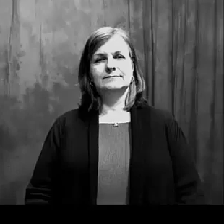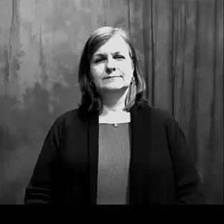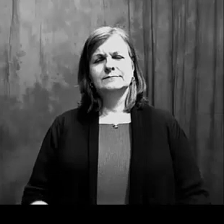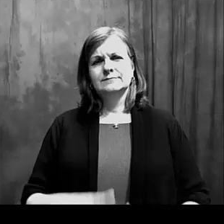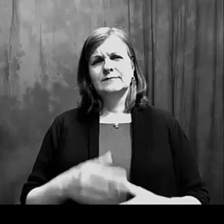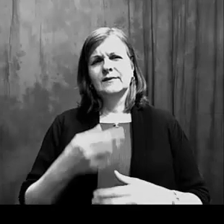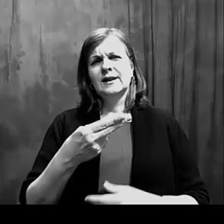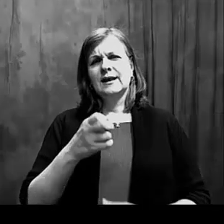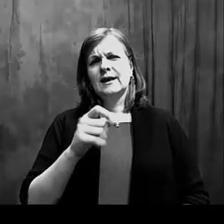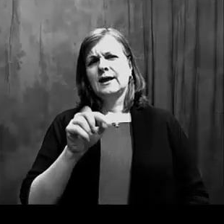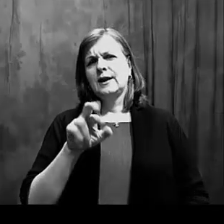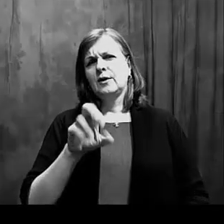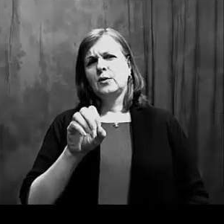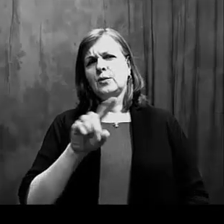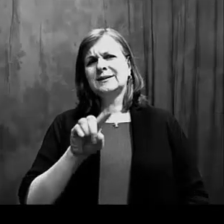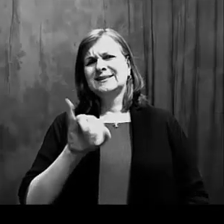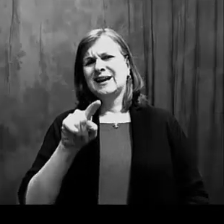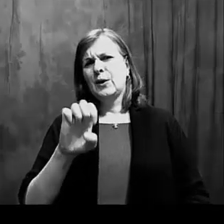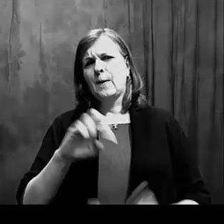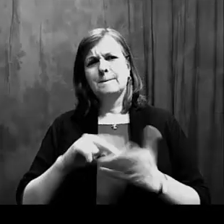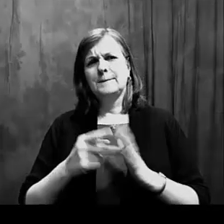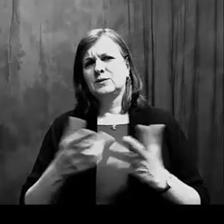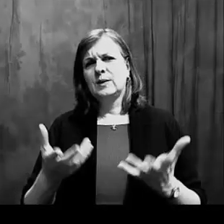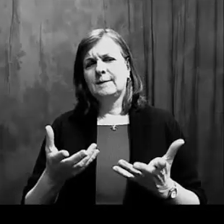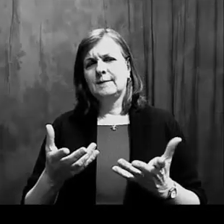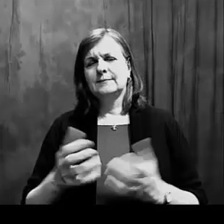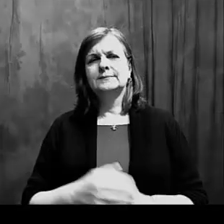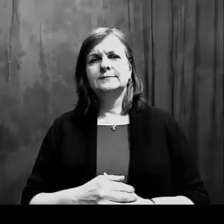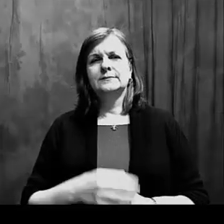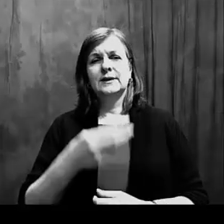what does it mean to be a heterozygote?? hetero